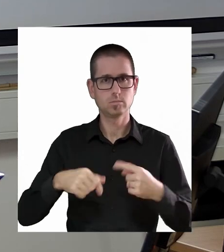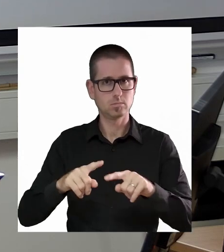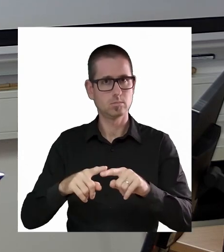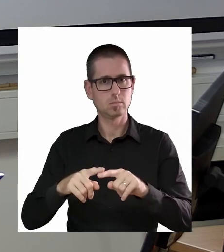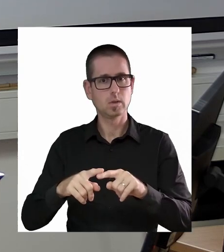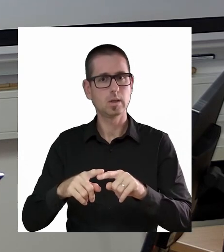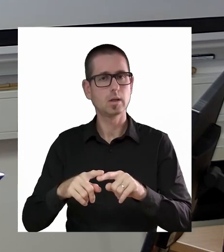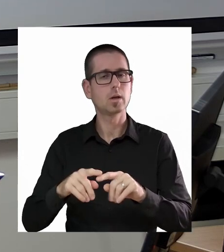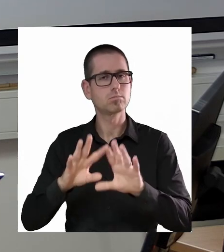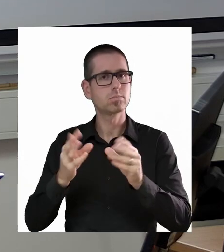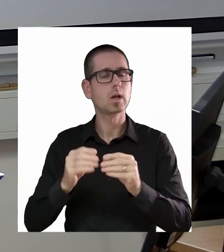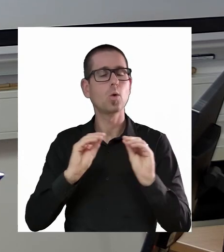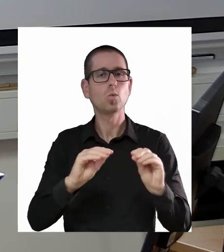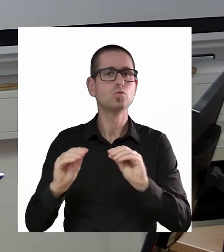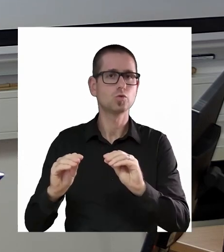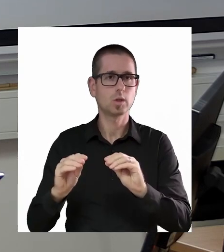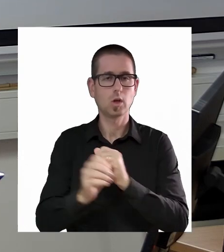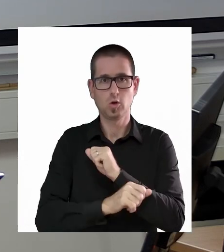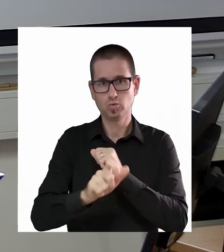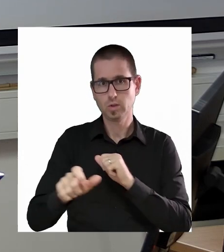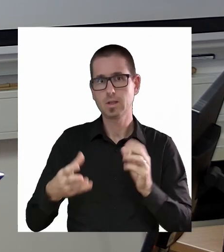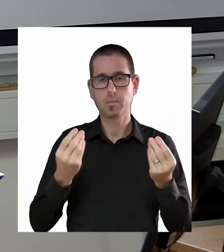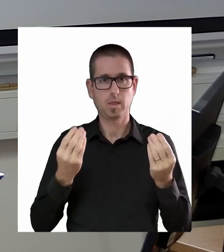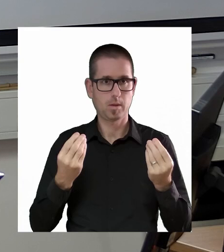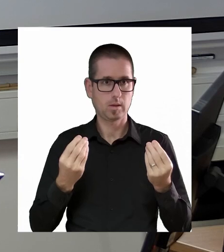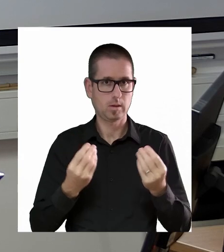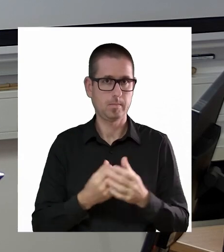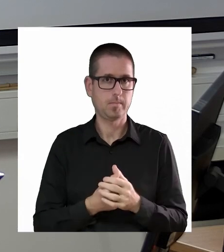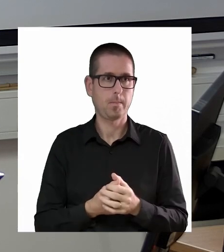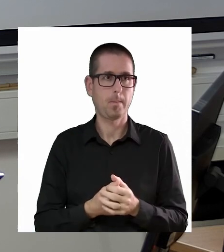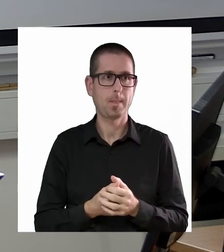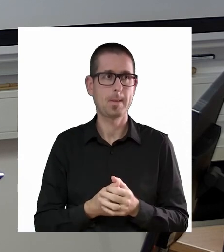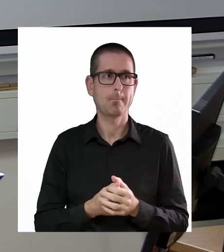student some mathematics subject.